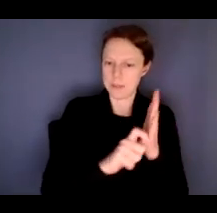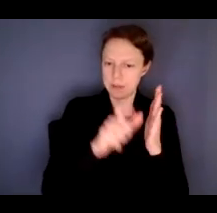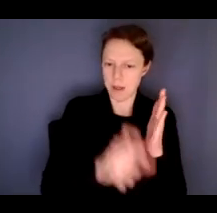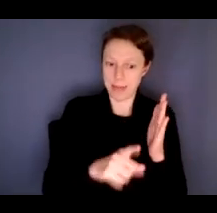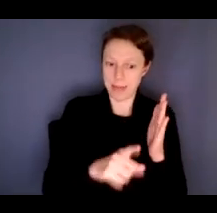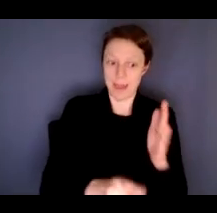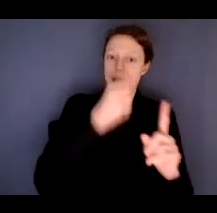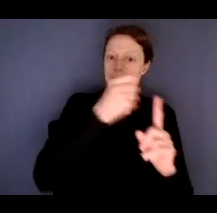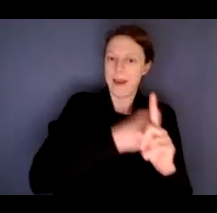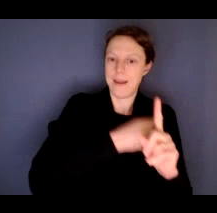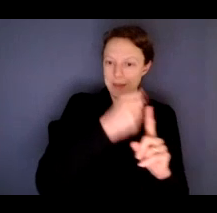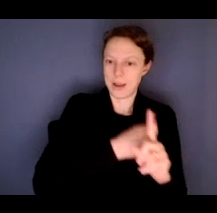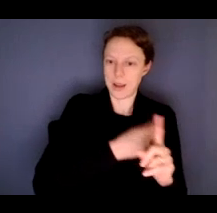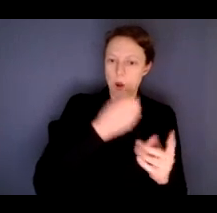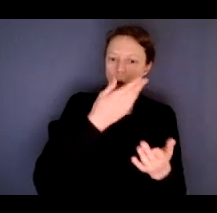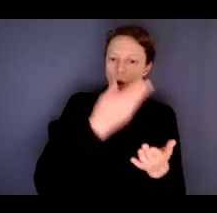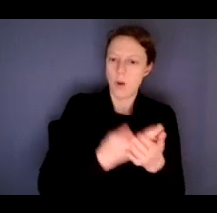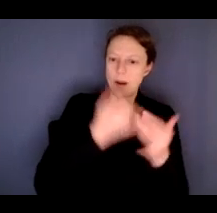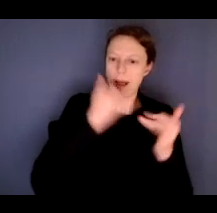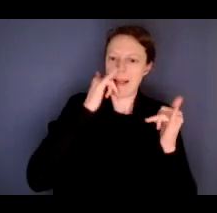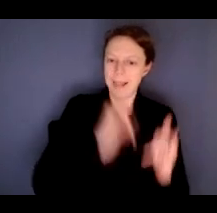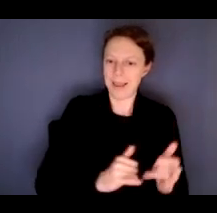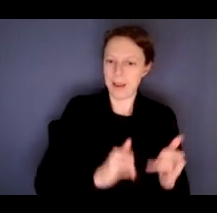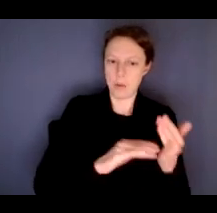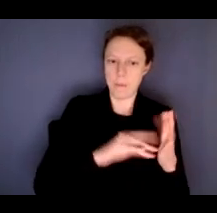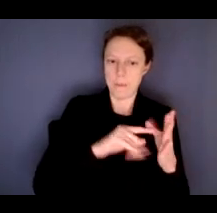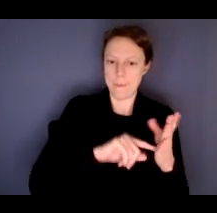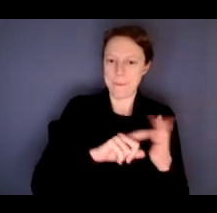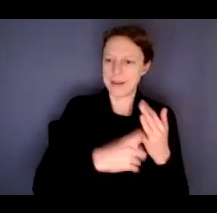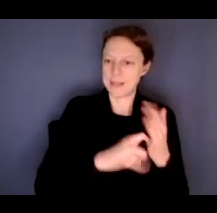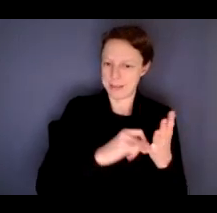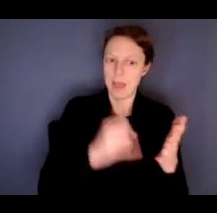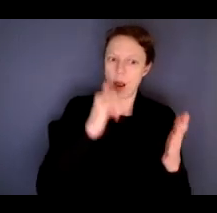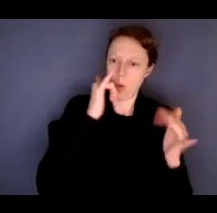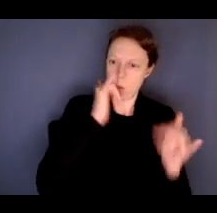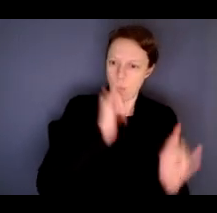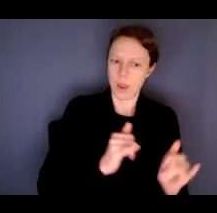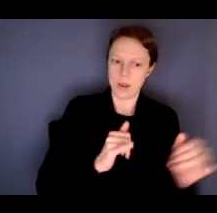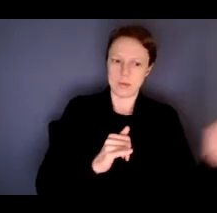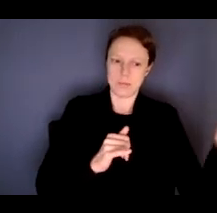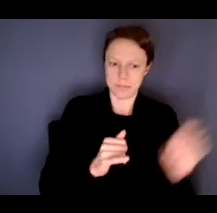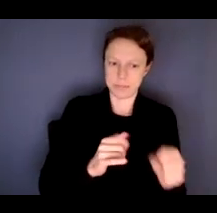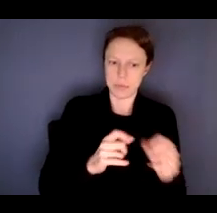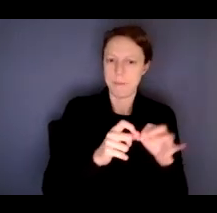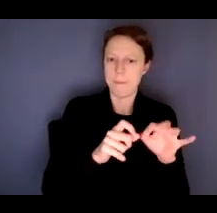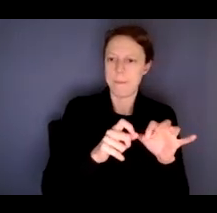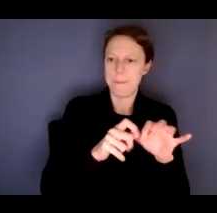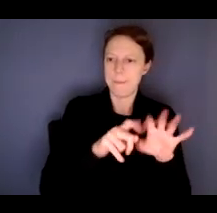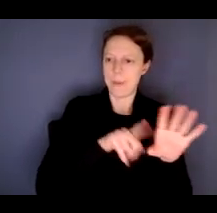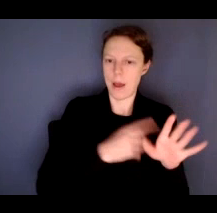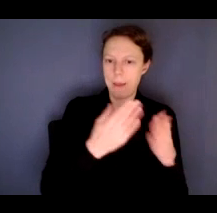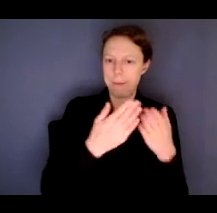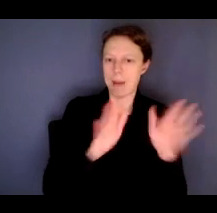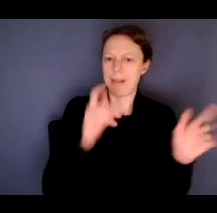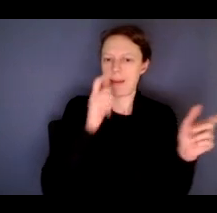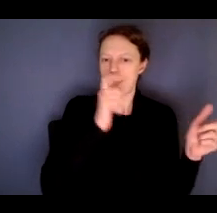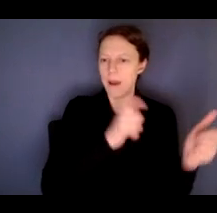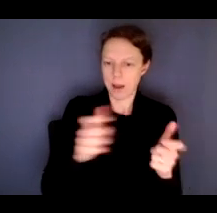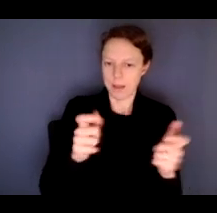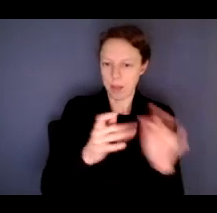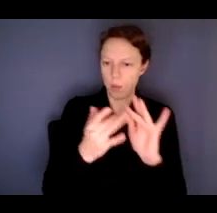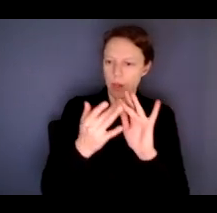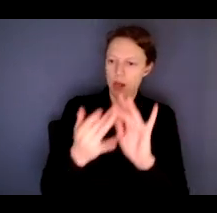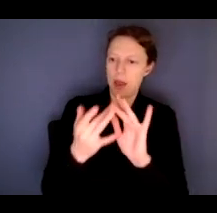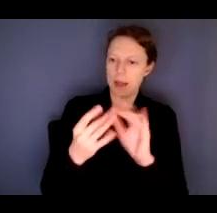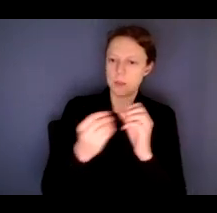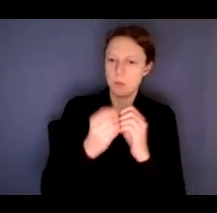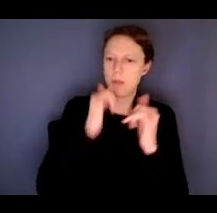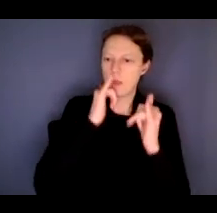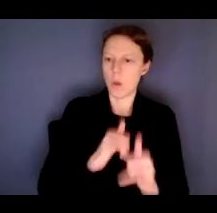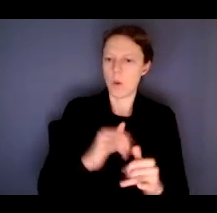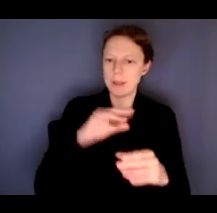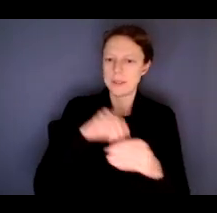for legal matters and they are lawyers employed by the public guardian...in some instances they